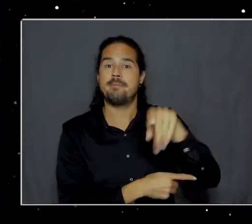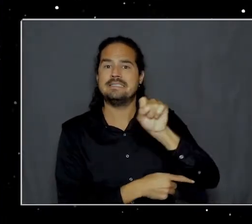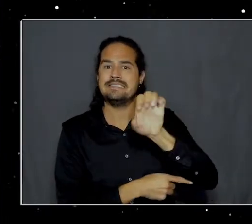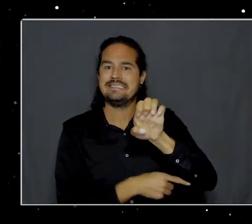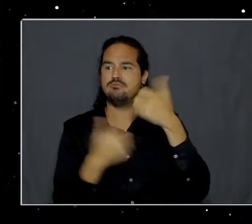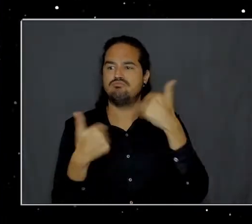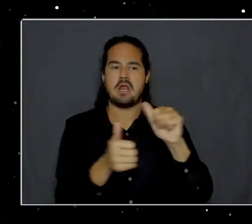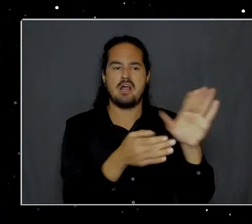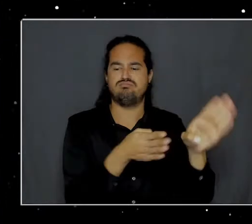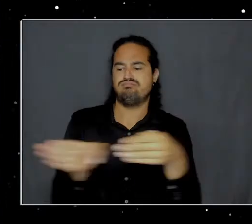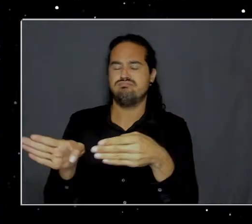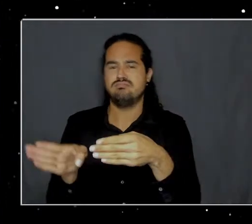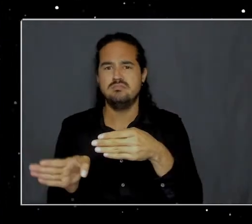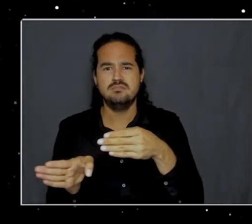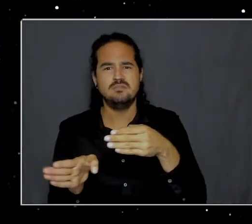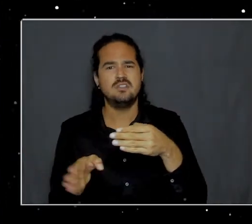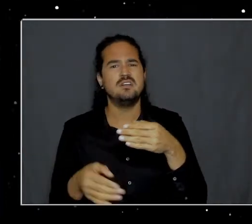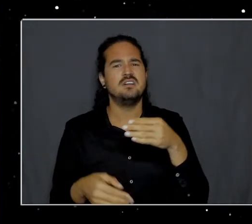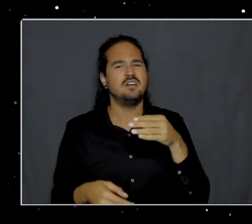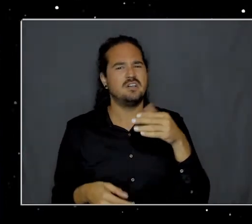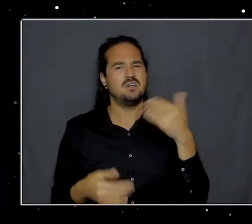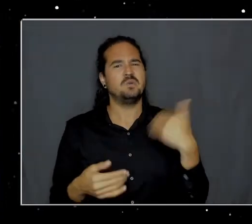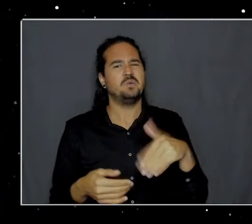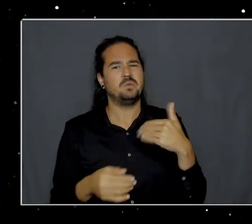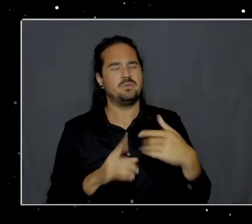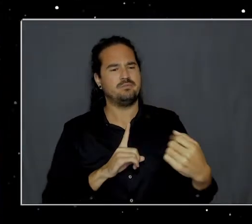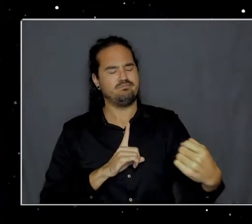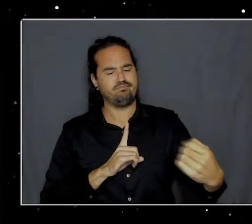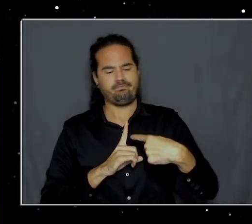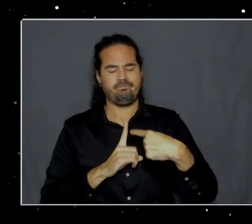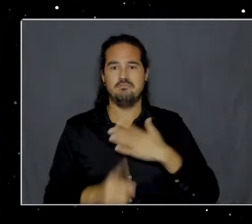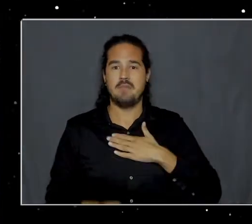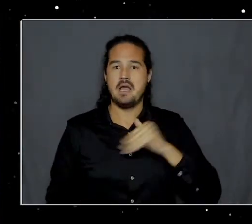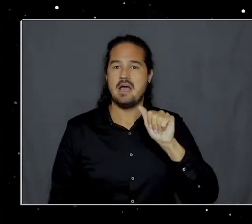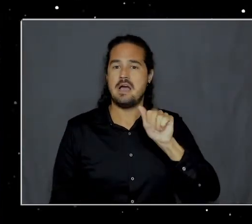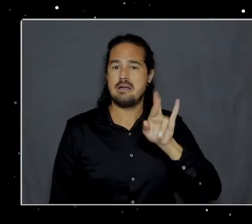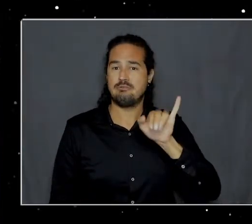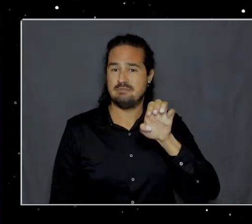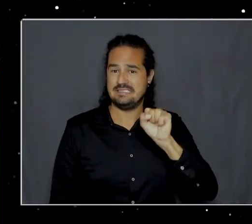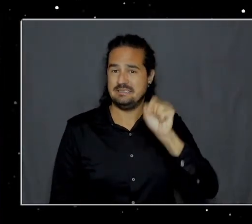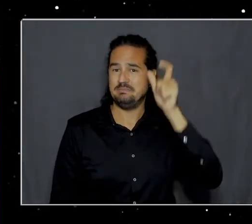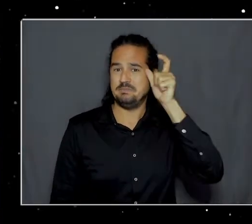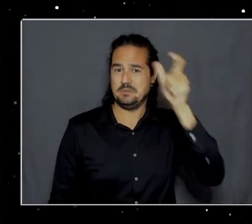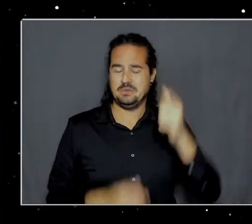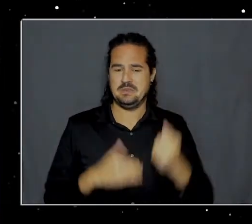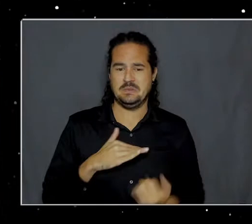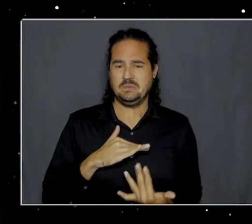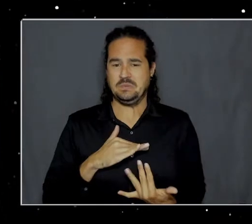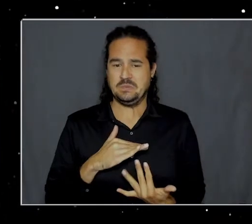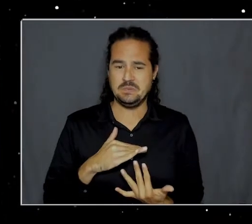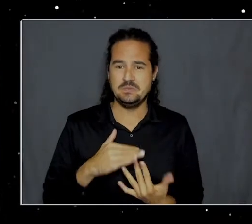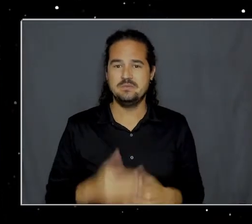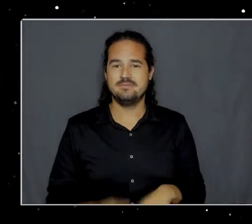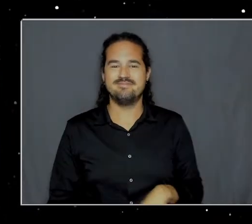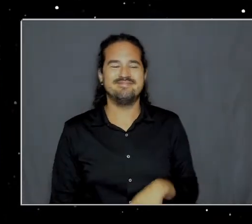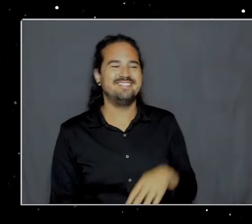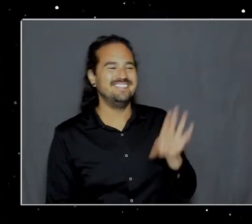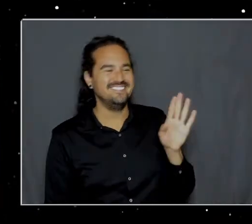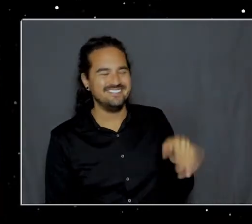OUT AND GOT MY ARIES MOON GOT